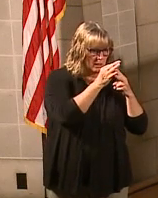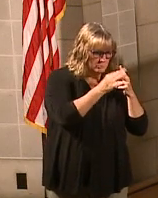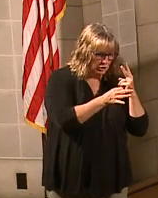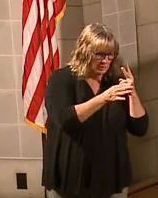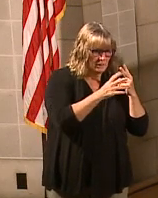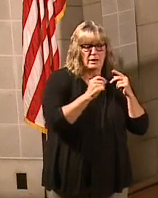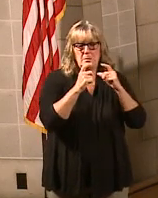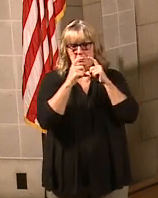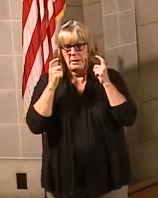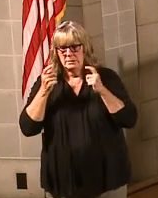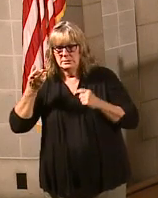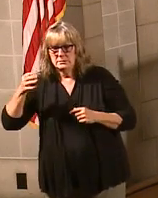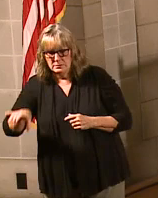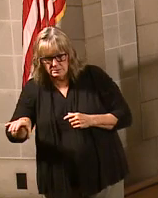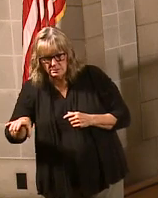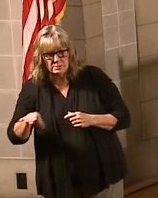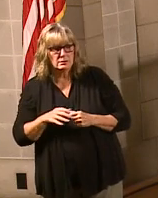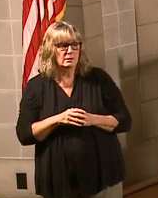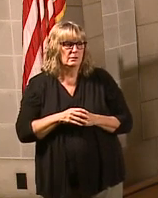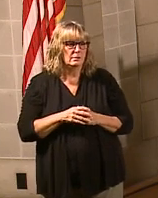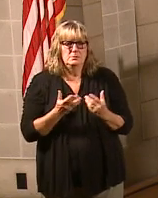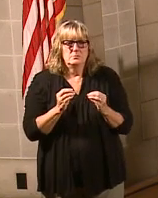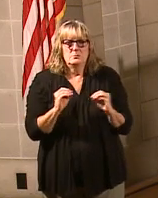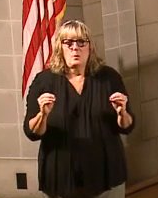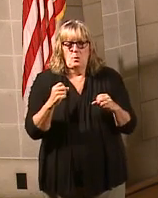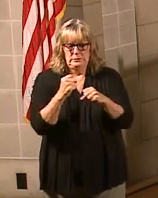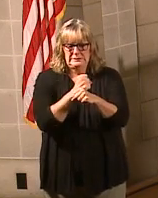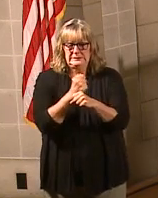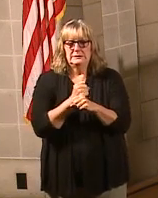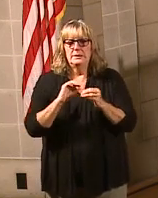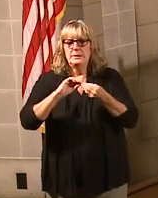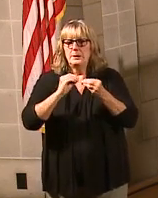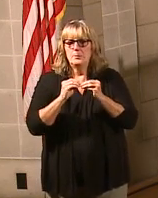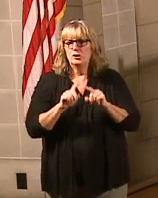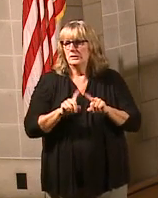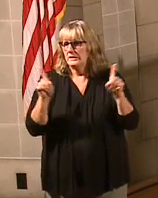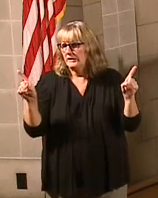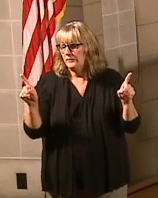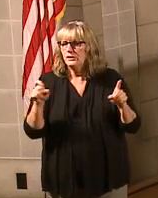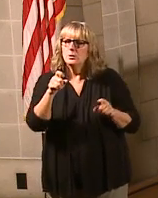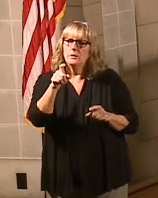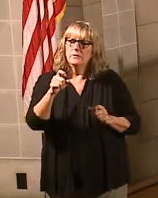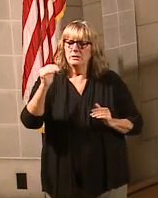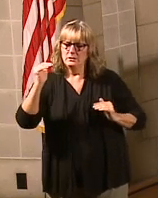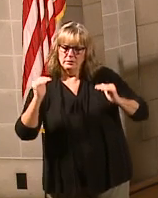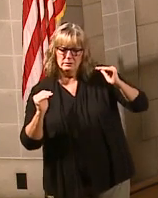DIFFERENCE BETWEEN TRANSMISSION.